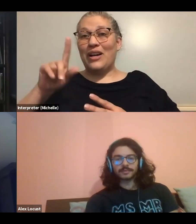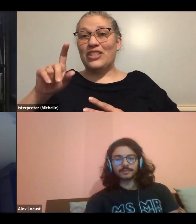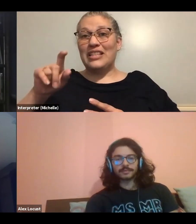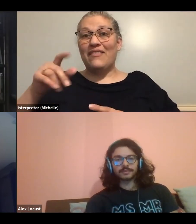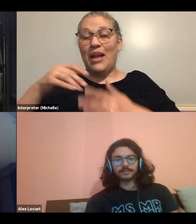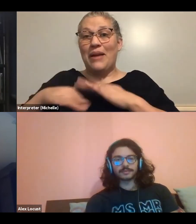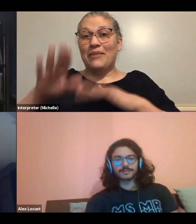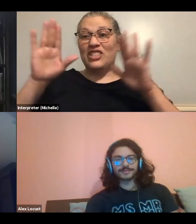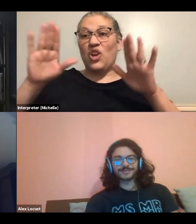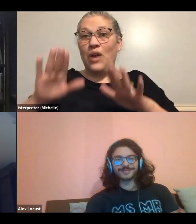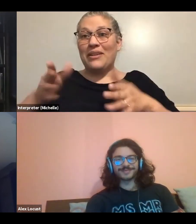Emily Beitiks: Matthew first than Alex plug it.